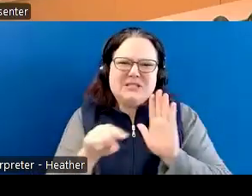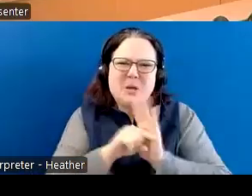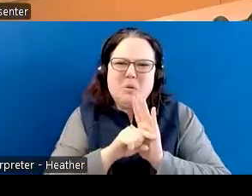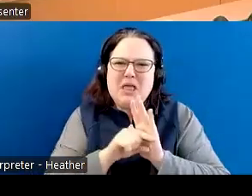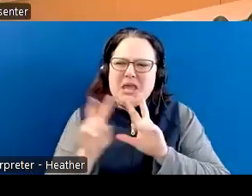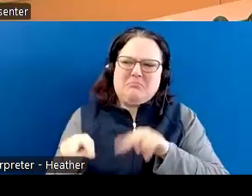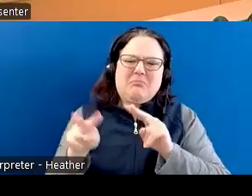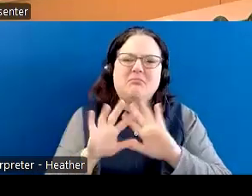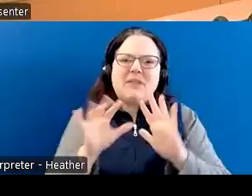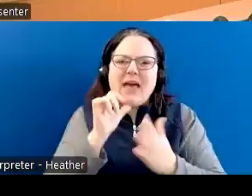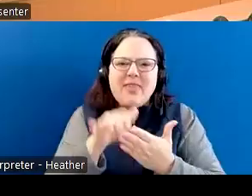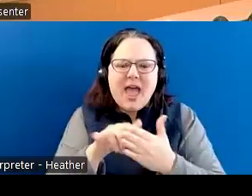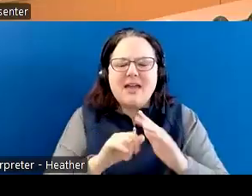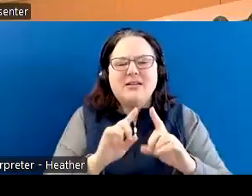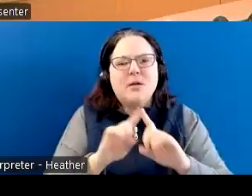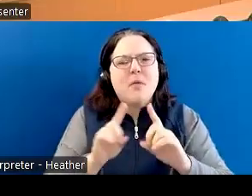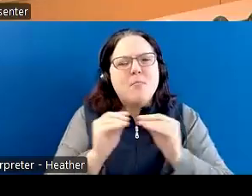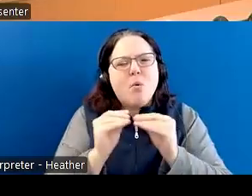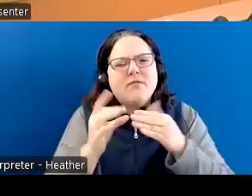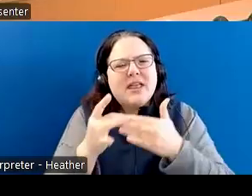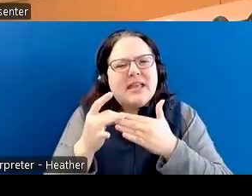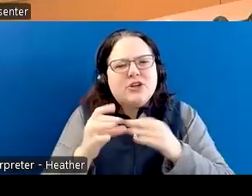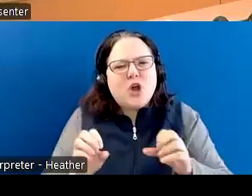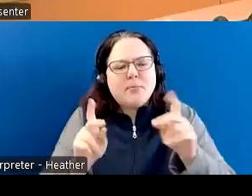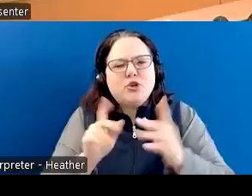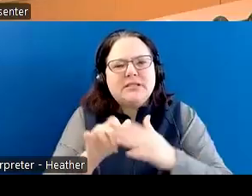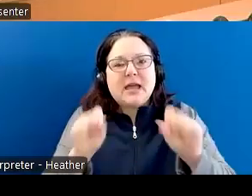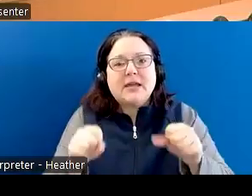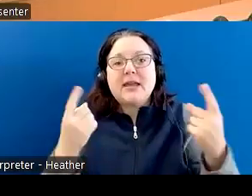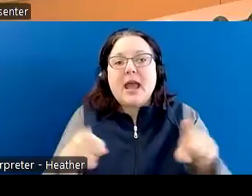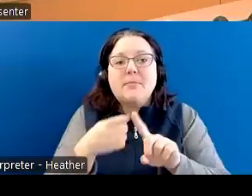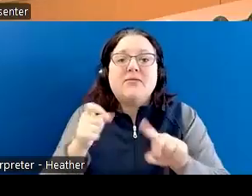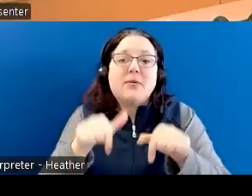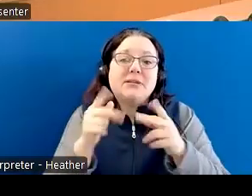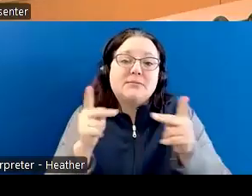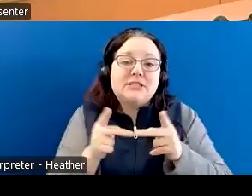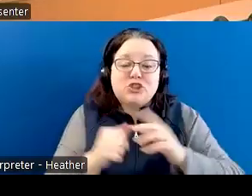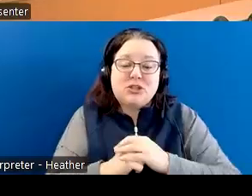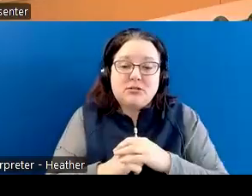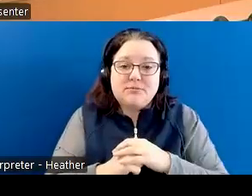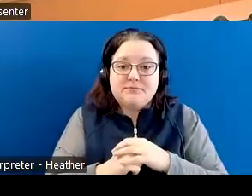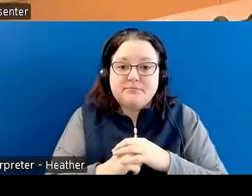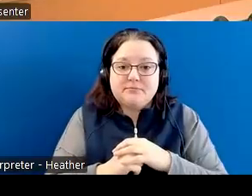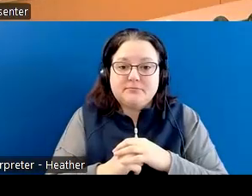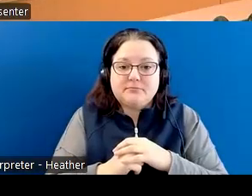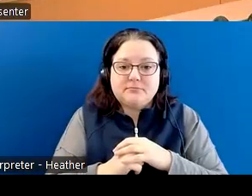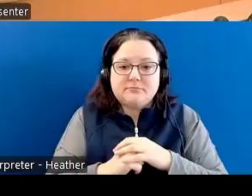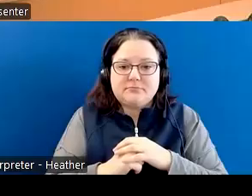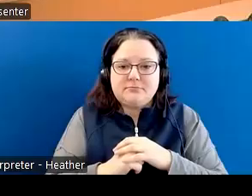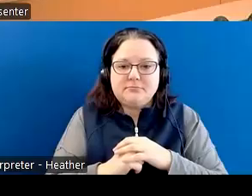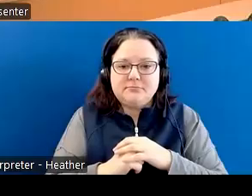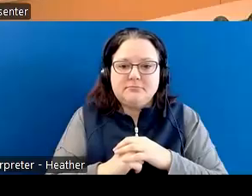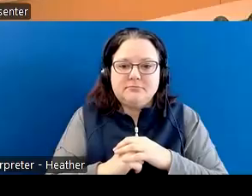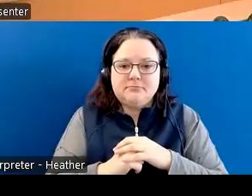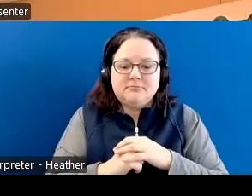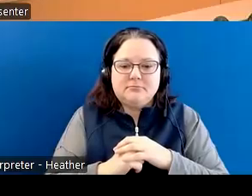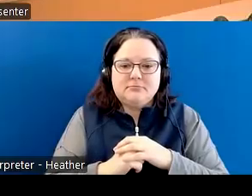I think it's the leadership opportunities that are available that can come from these positions.